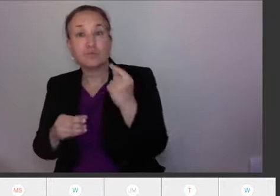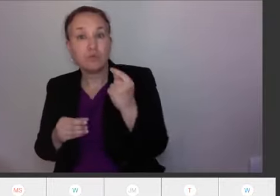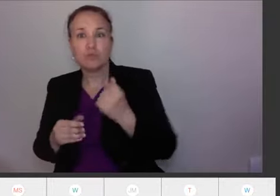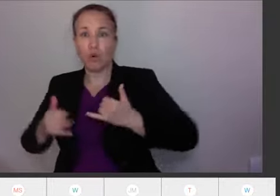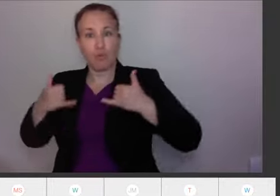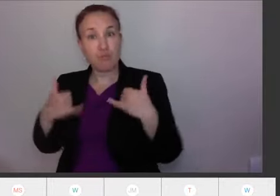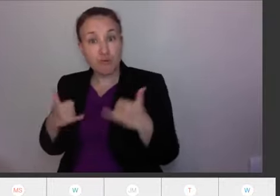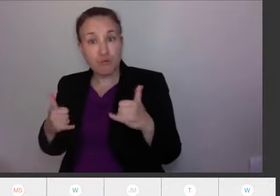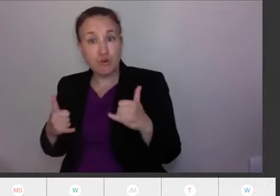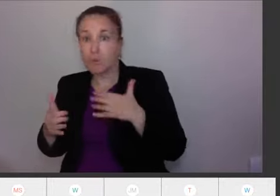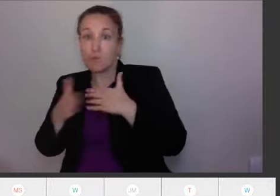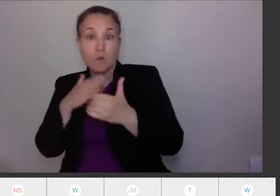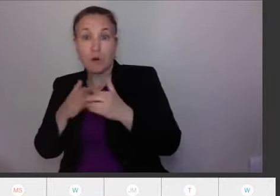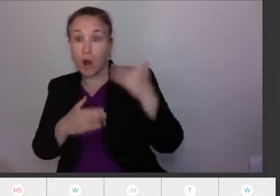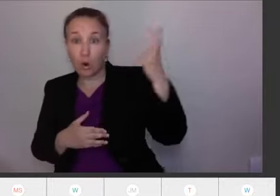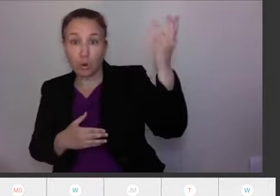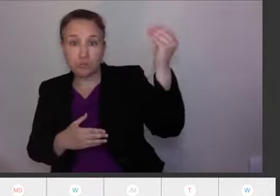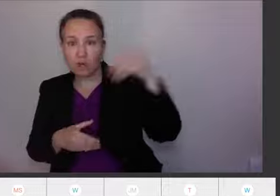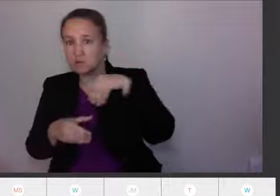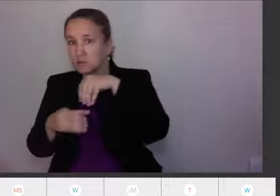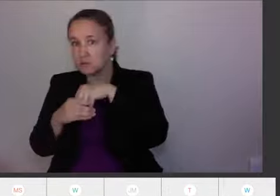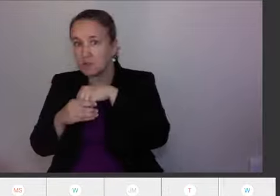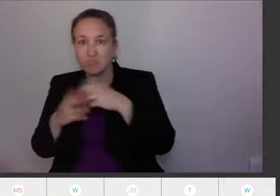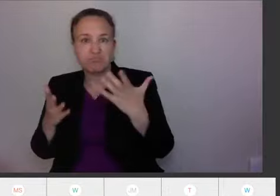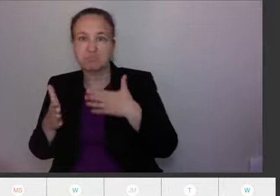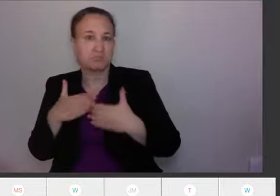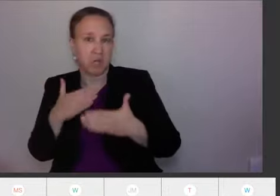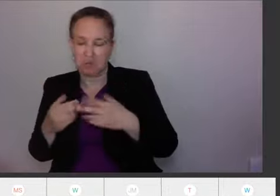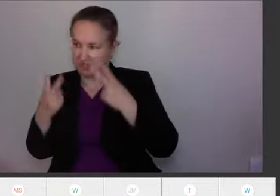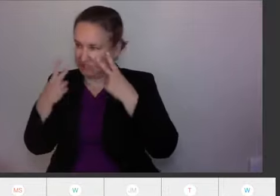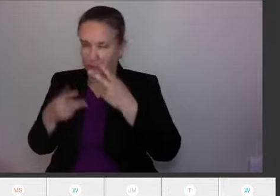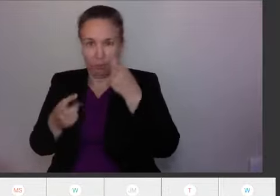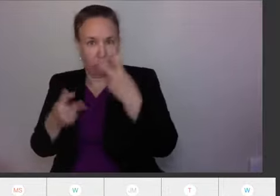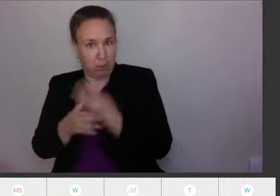indoors and outdoors we've seen graduation parties fourth of july